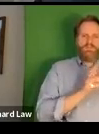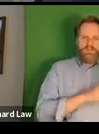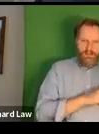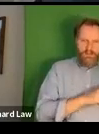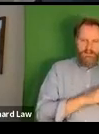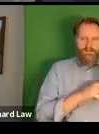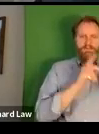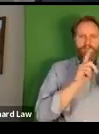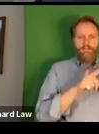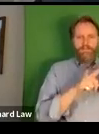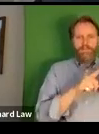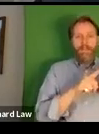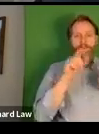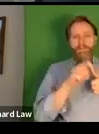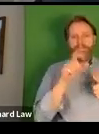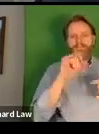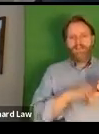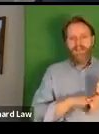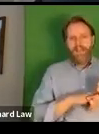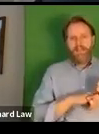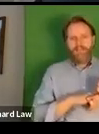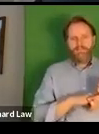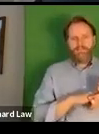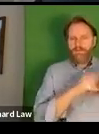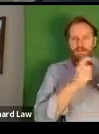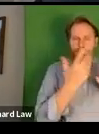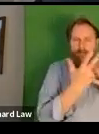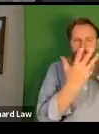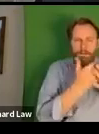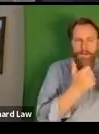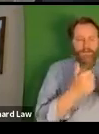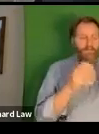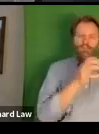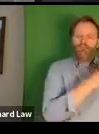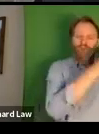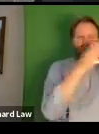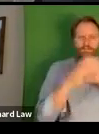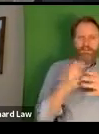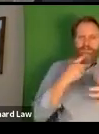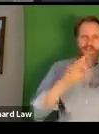PCs DfE all of whom say hi to everybody on the call okay